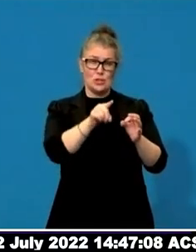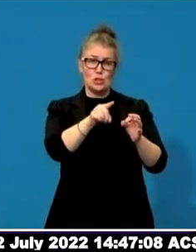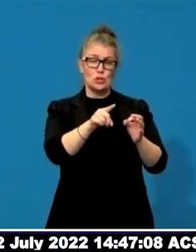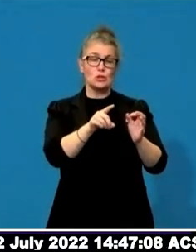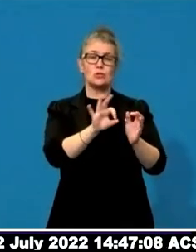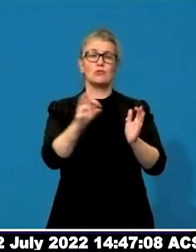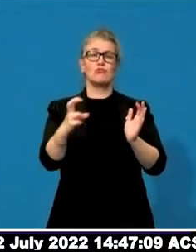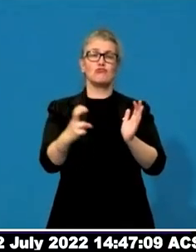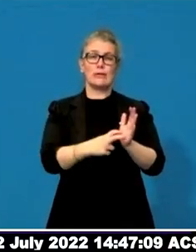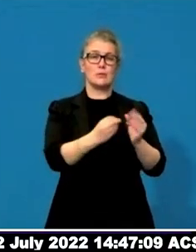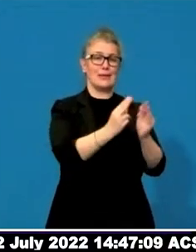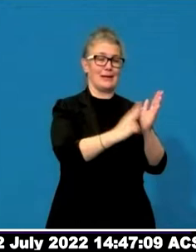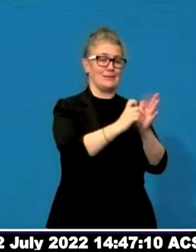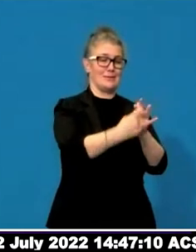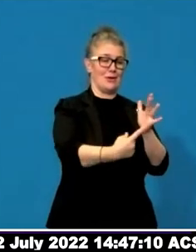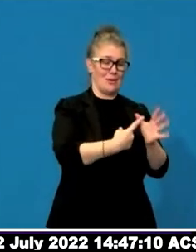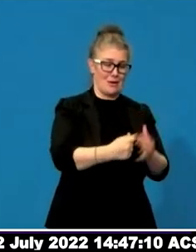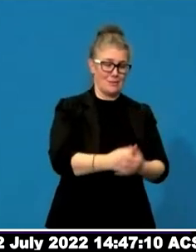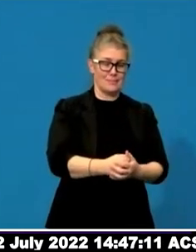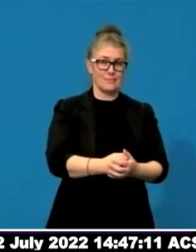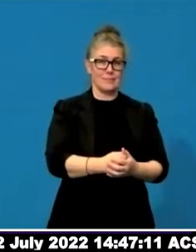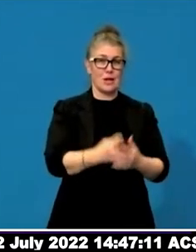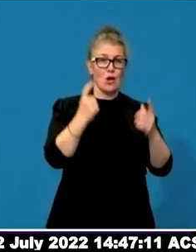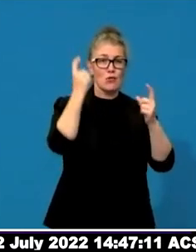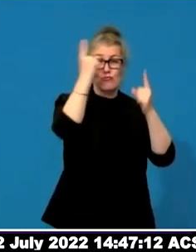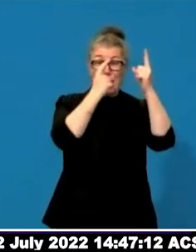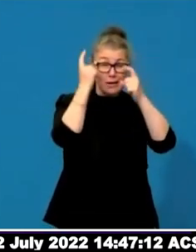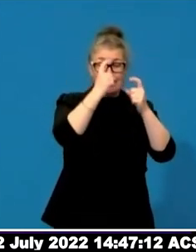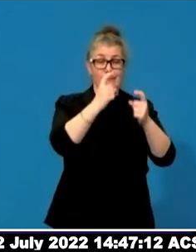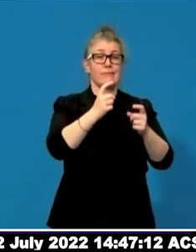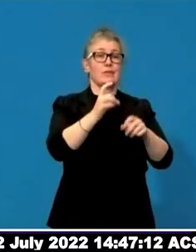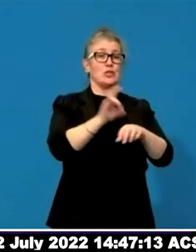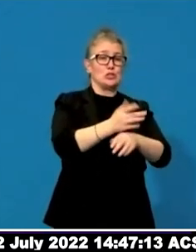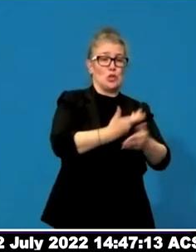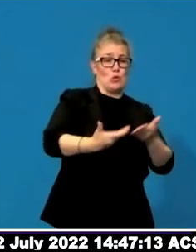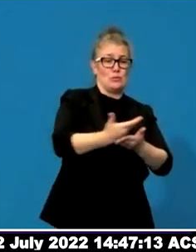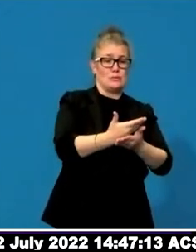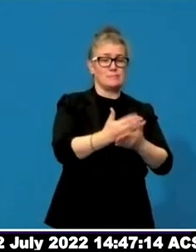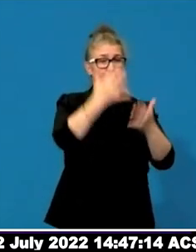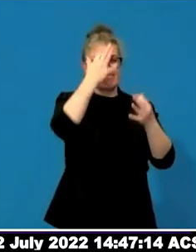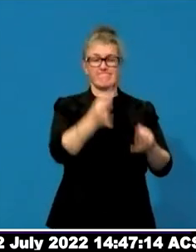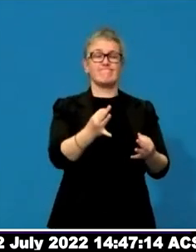Creative Consulting decided to remain an unregistered provider. What are your reasons for that?